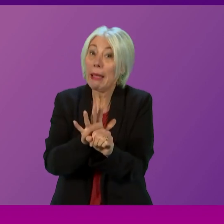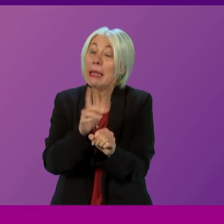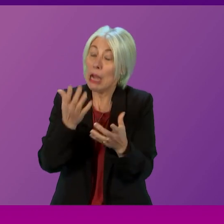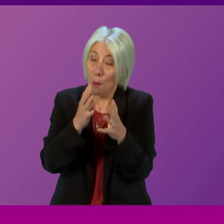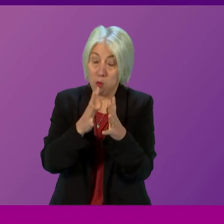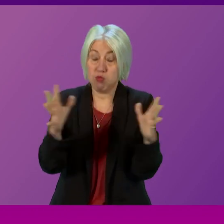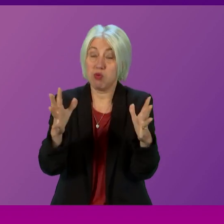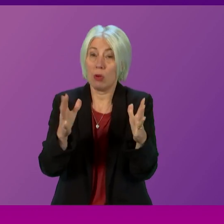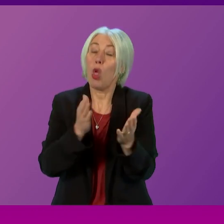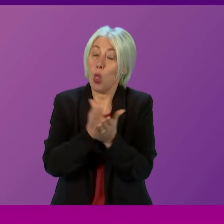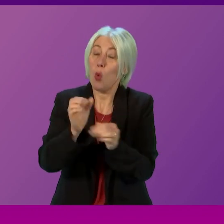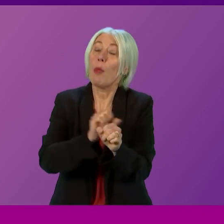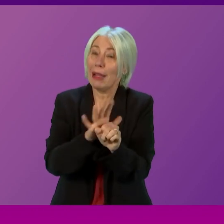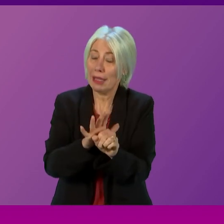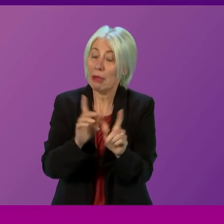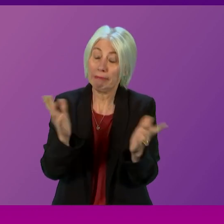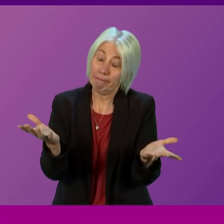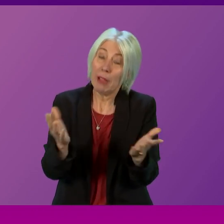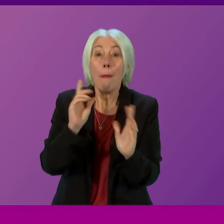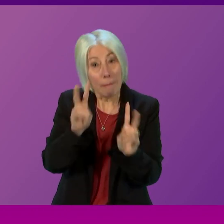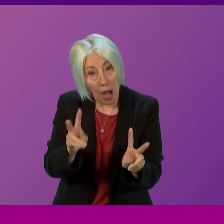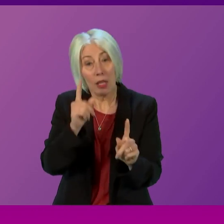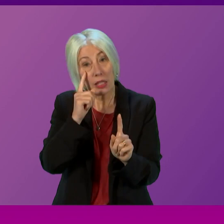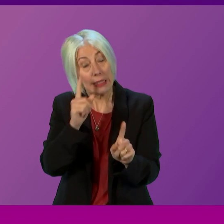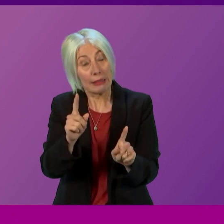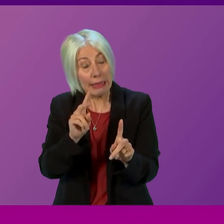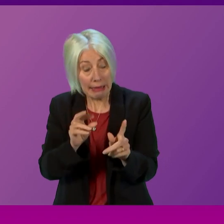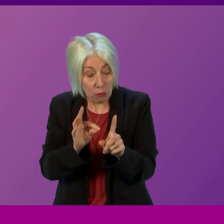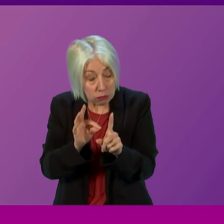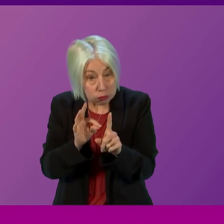Again, I say that we see progress in narrowing of the attainment gap: